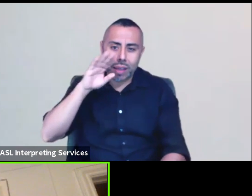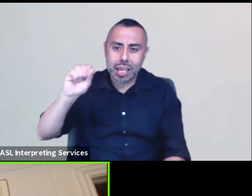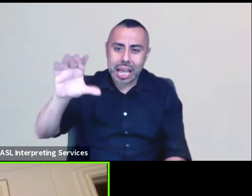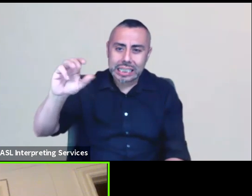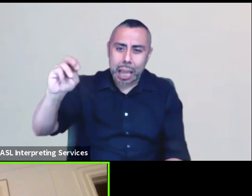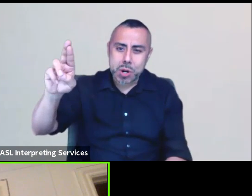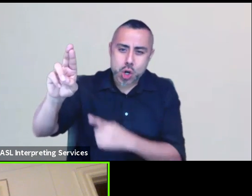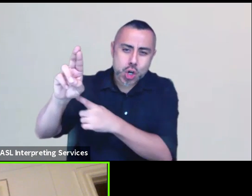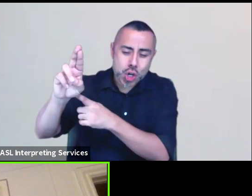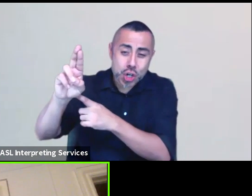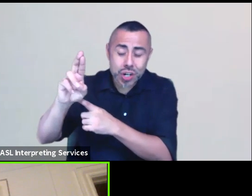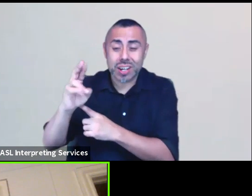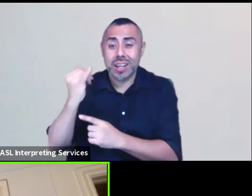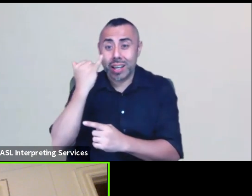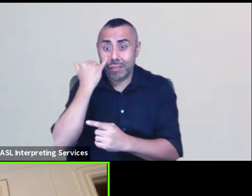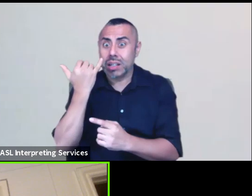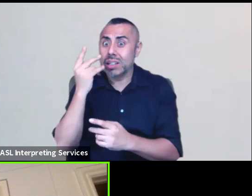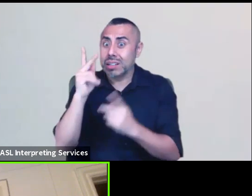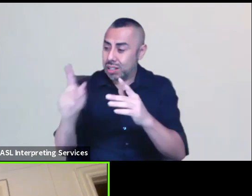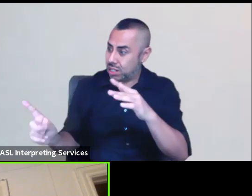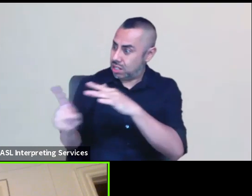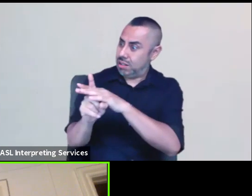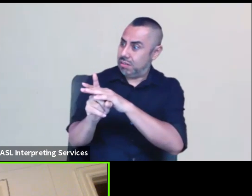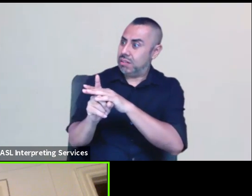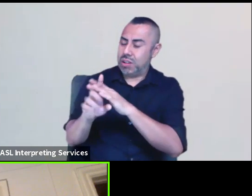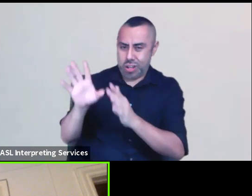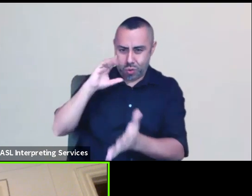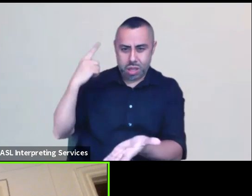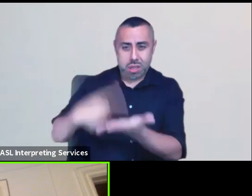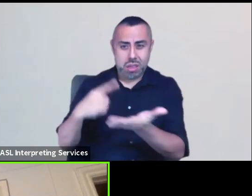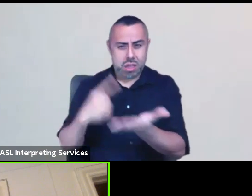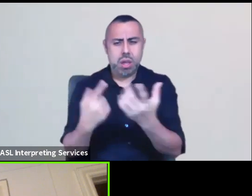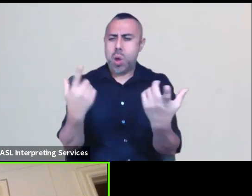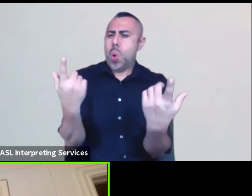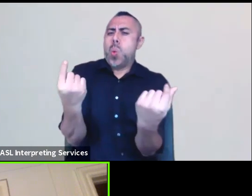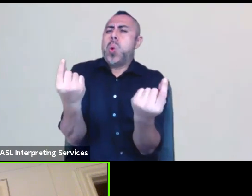and who's an artist will come up. So have a resume. Have a website.